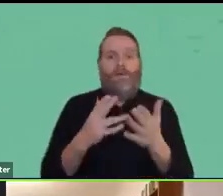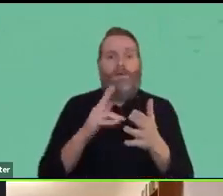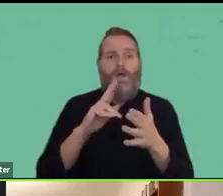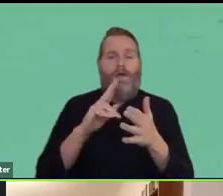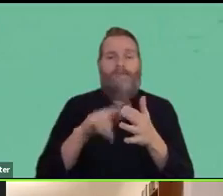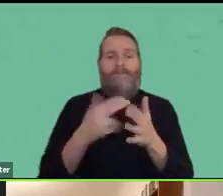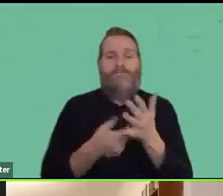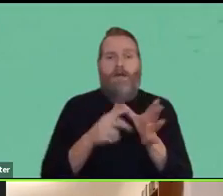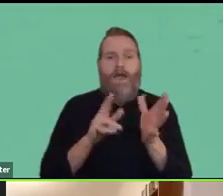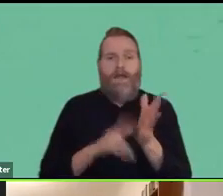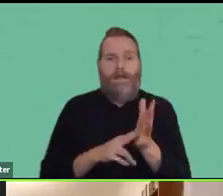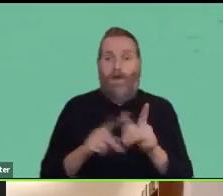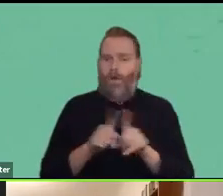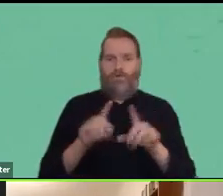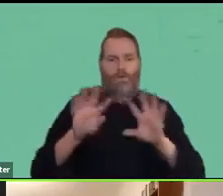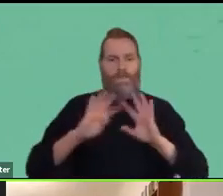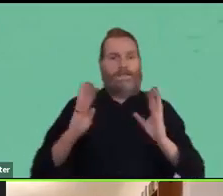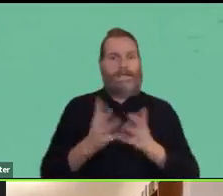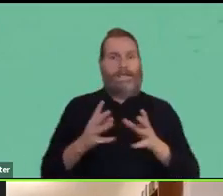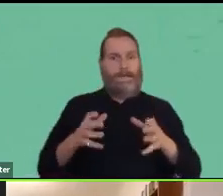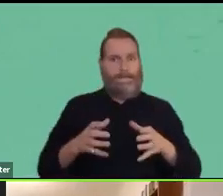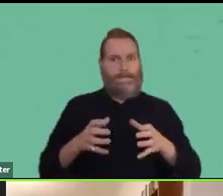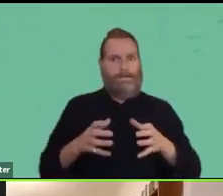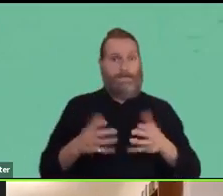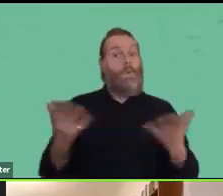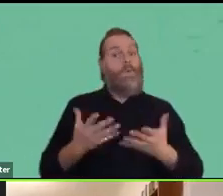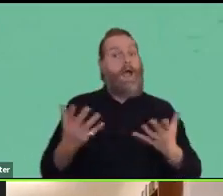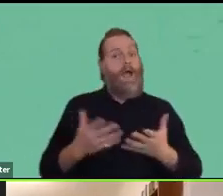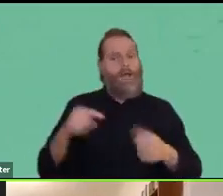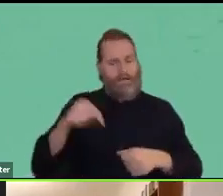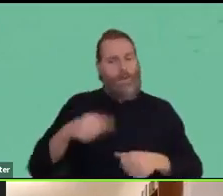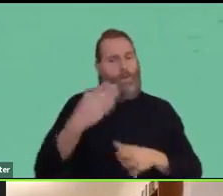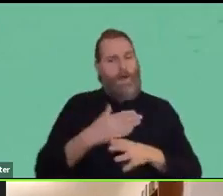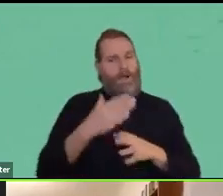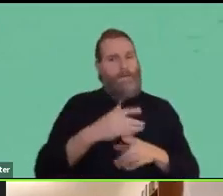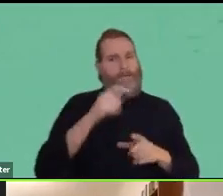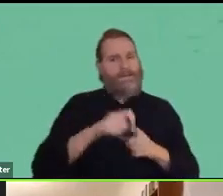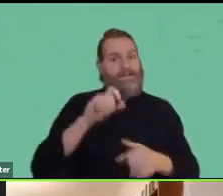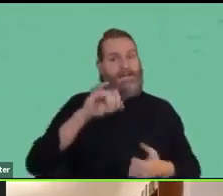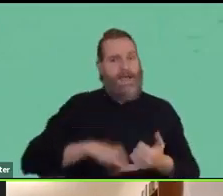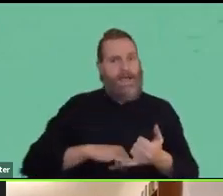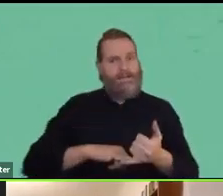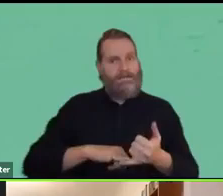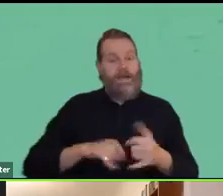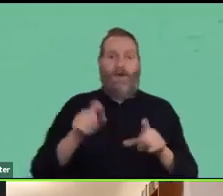the scenes that people can't see but make this all run smoothly and our fantastic interpreter